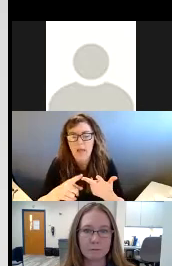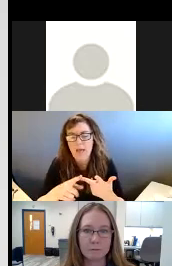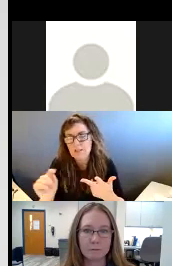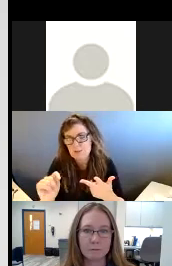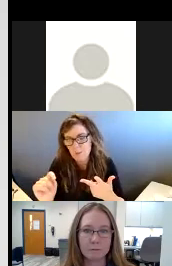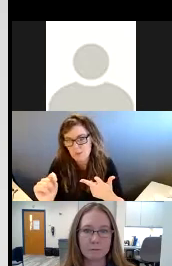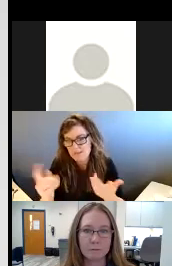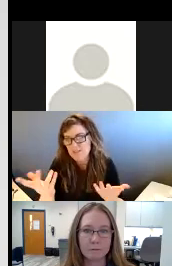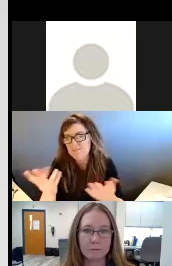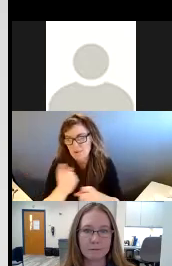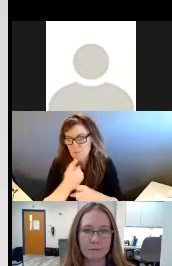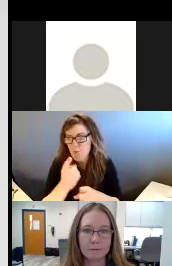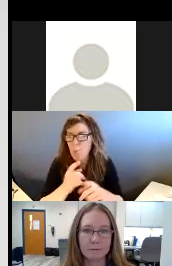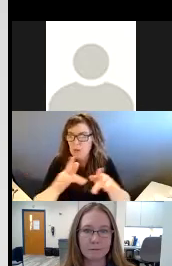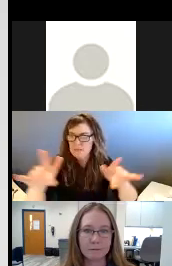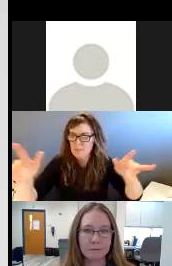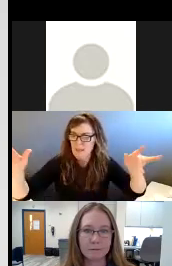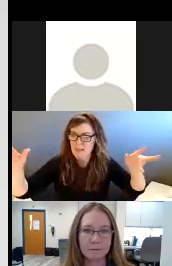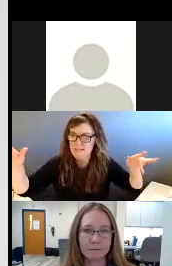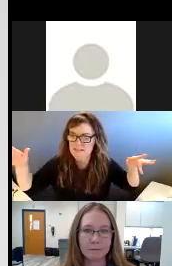APPROPRIATE SPACE FOR THE PATIENT TO ACCESS, EVEN IF